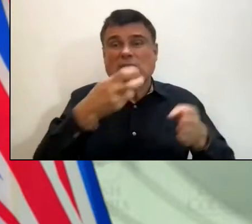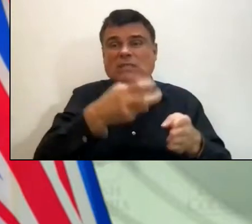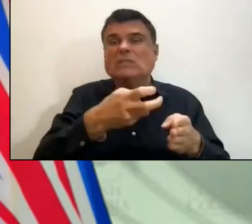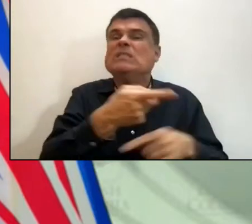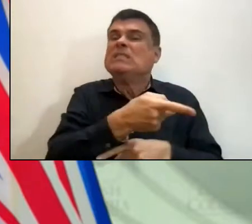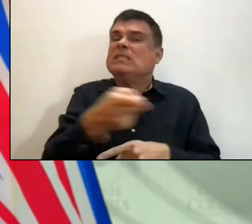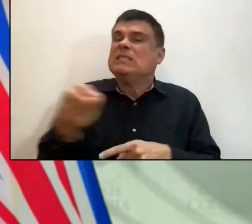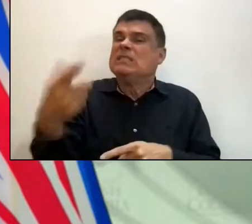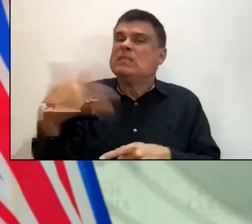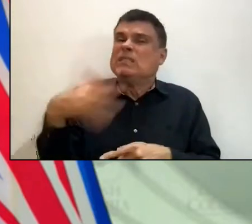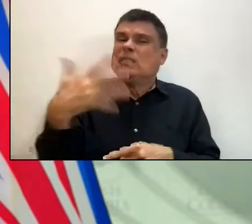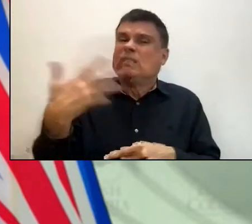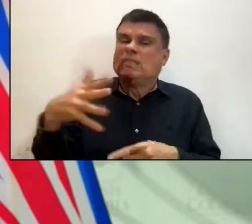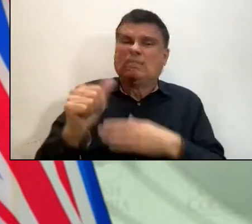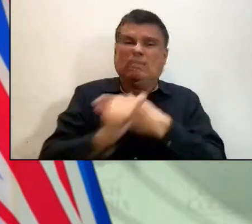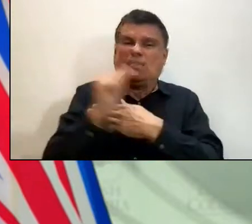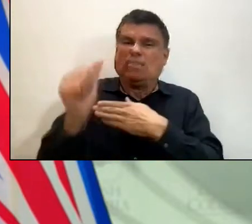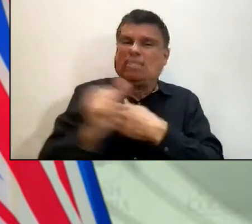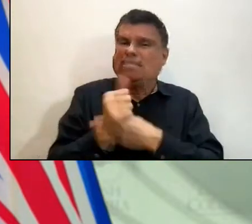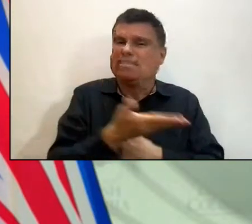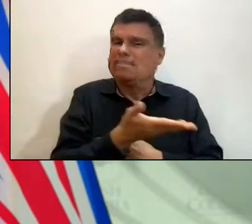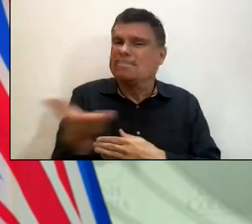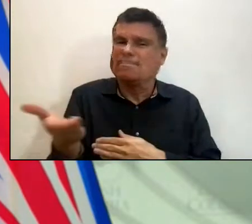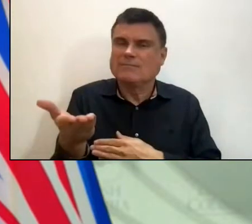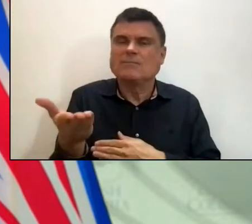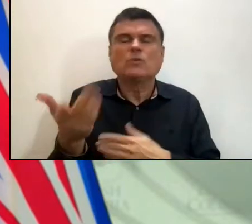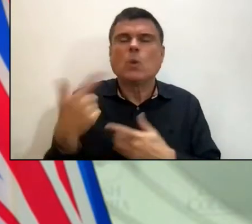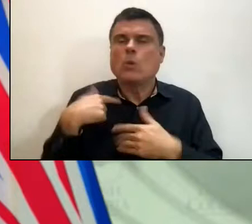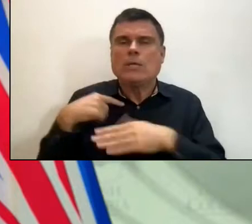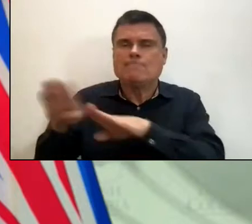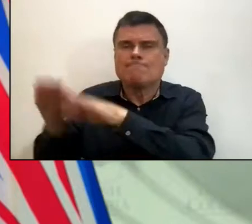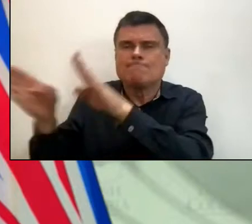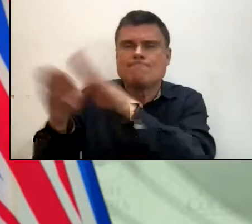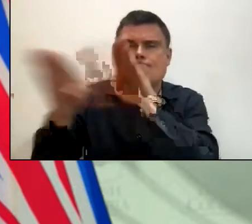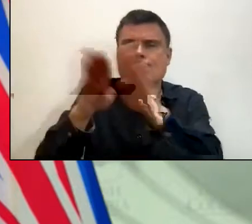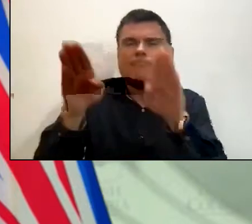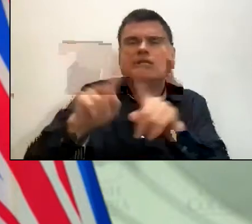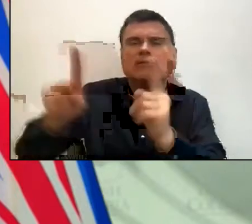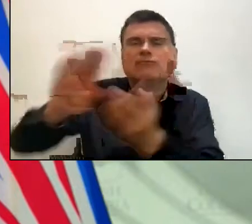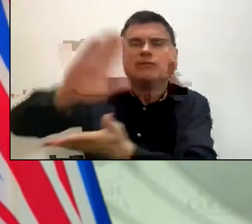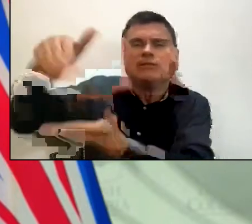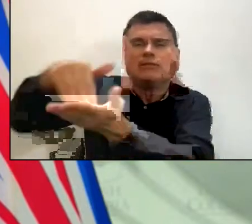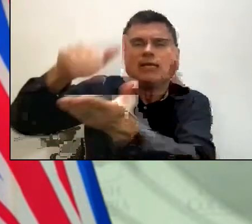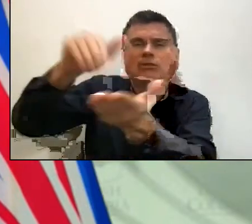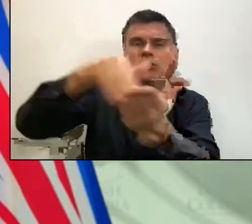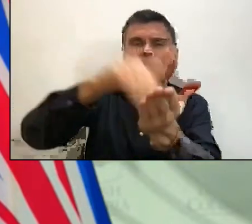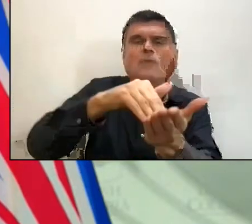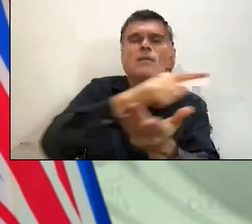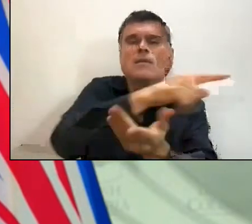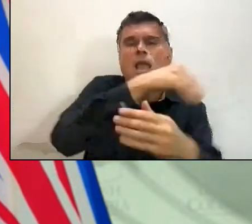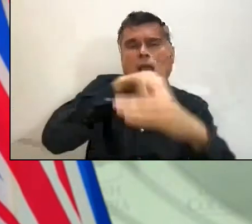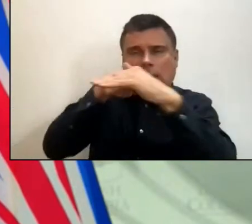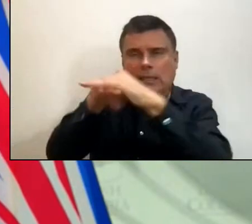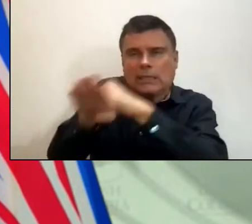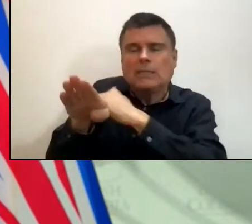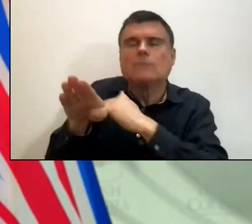and extreme weather shelterspac. 25% increase in the number of shelter spaces over last year.